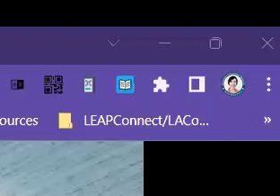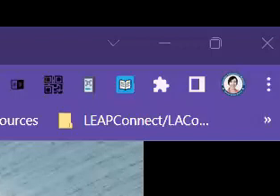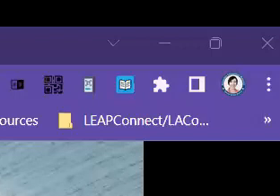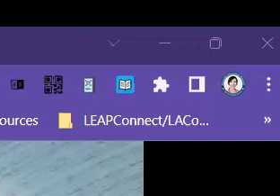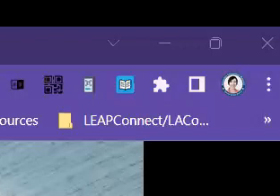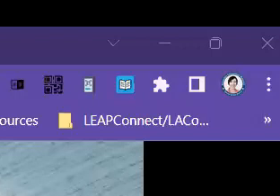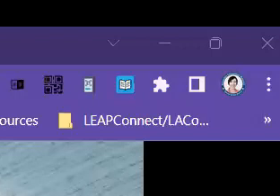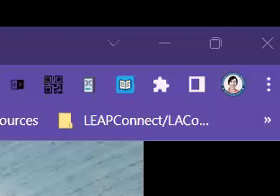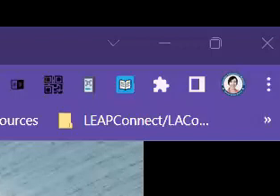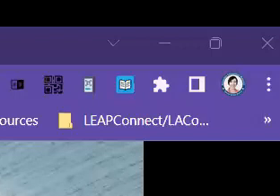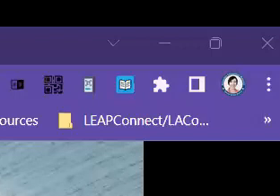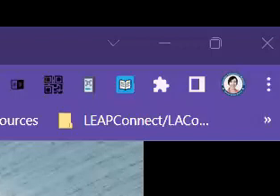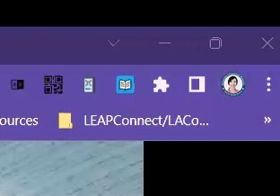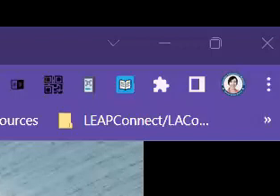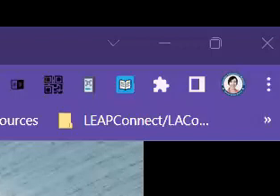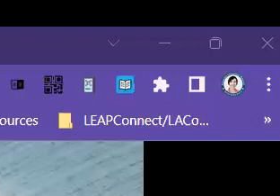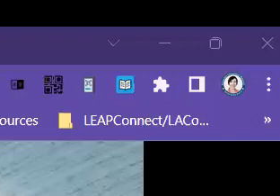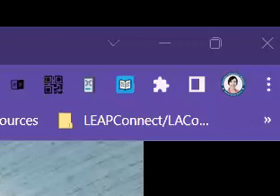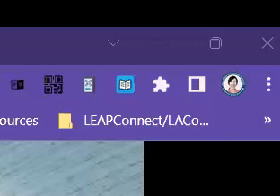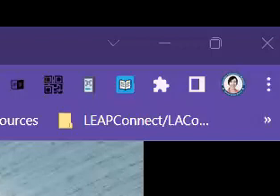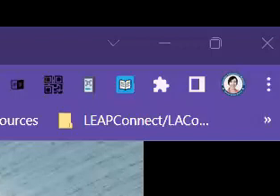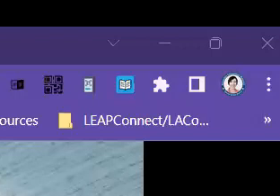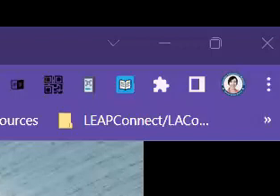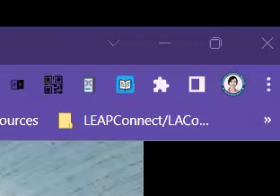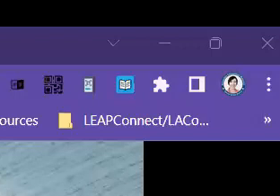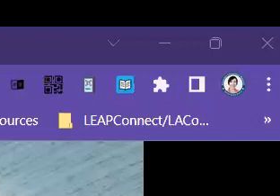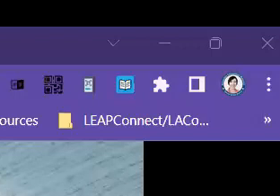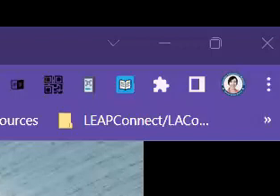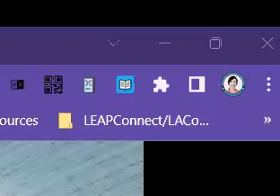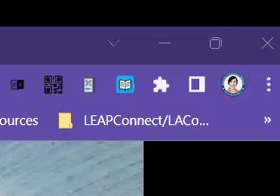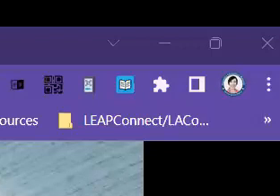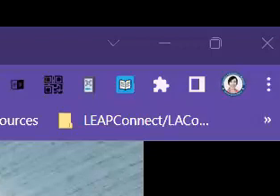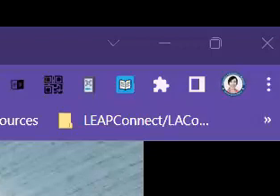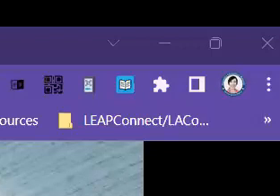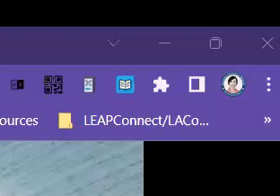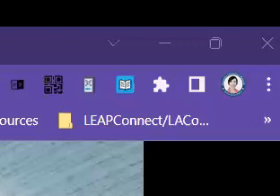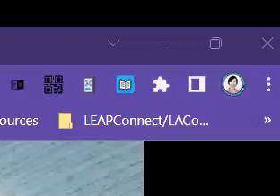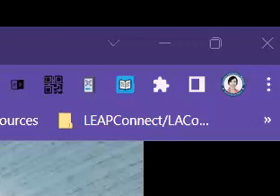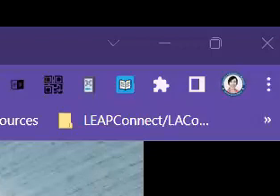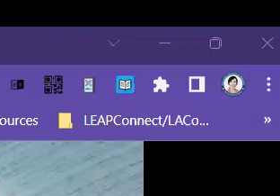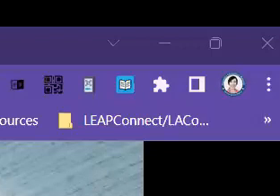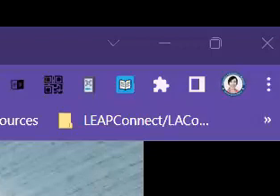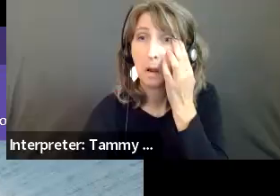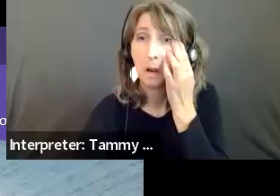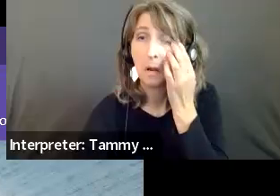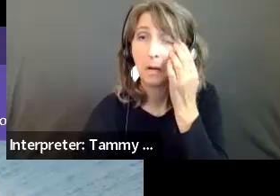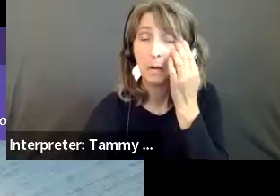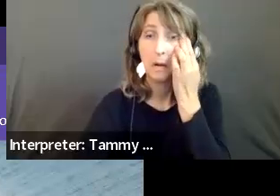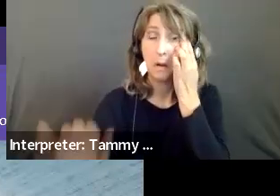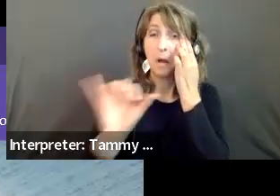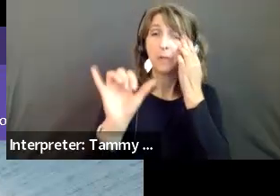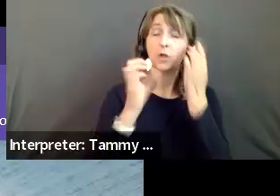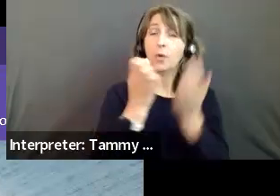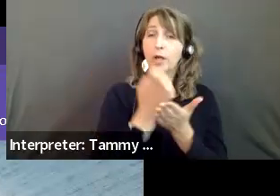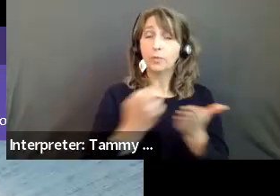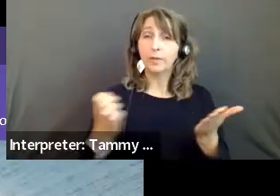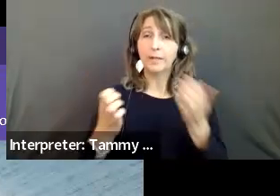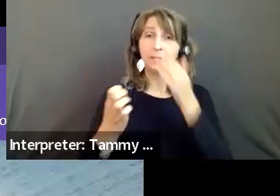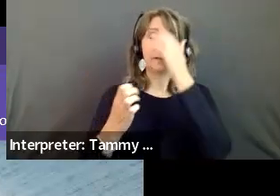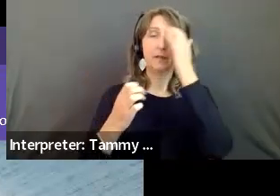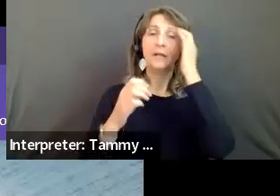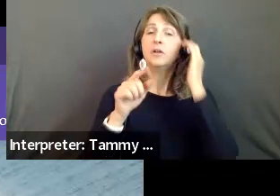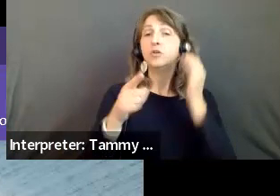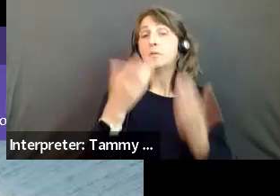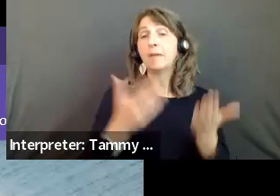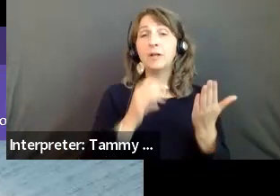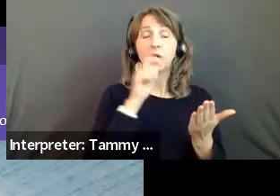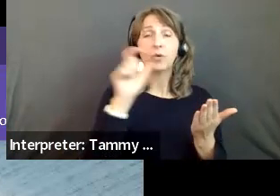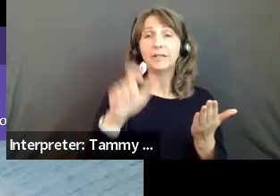And then what materials and equipment are available for all students. Because you might not need to make that many accommodations if the students already have.